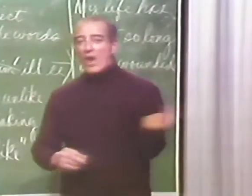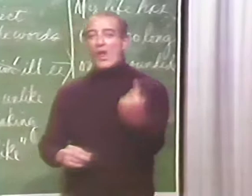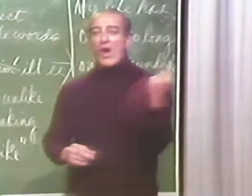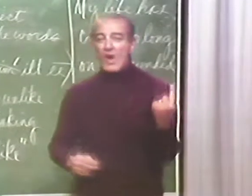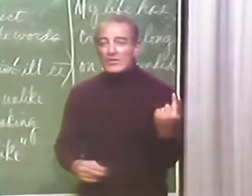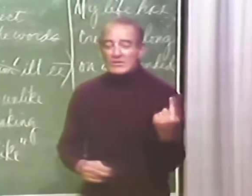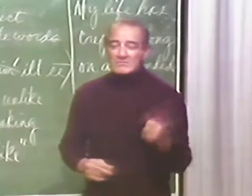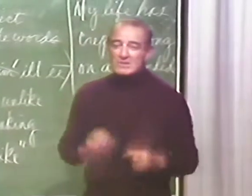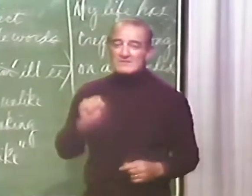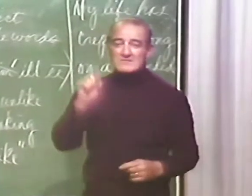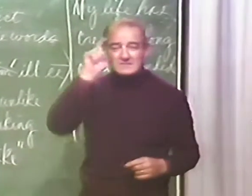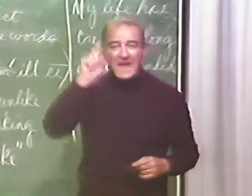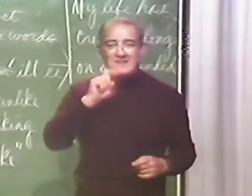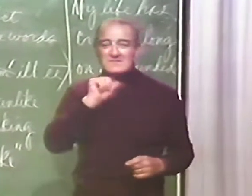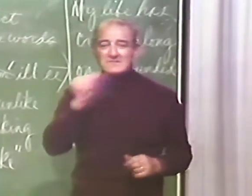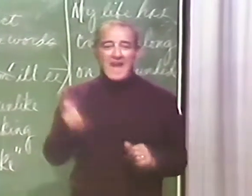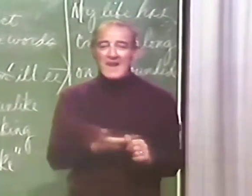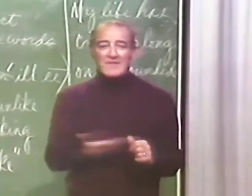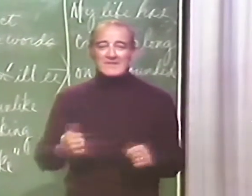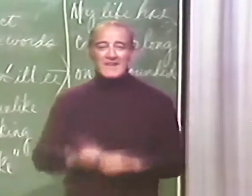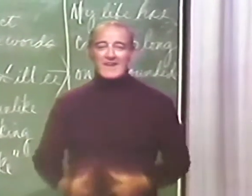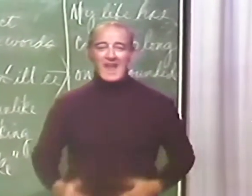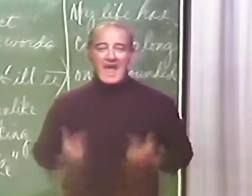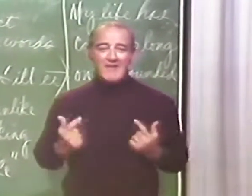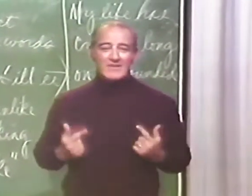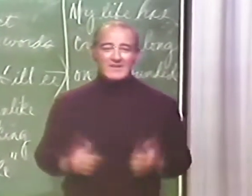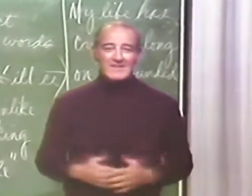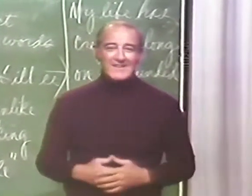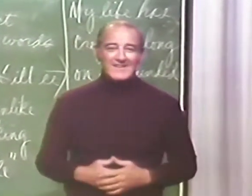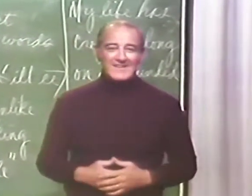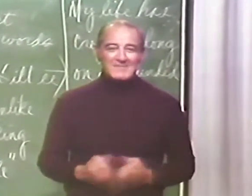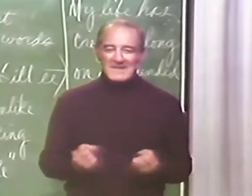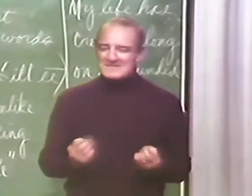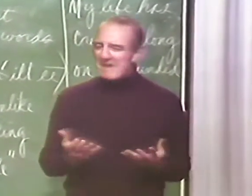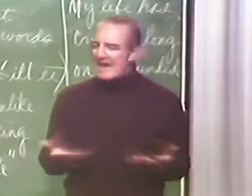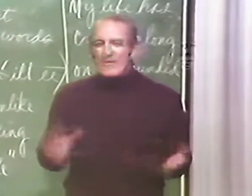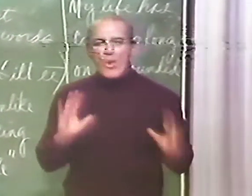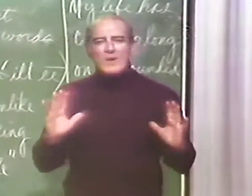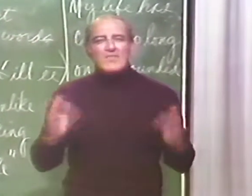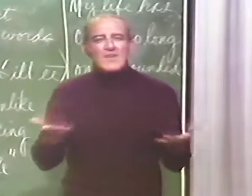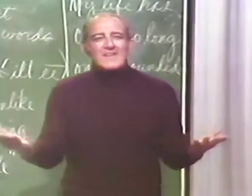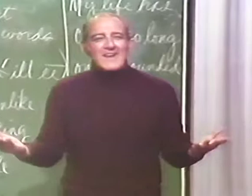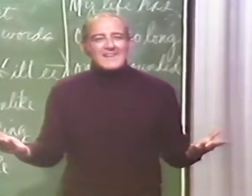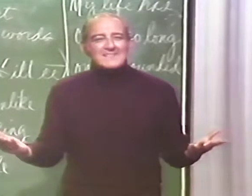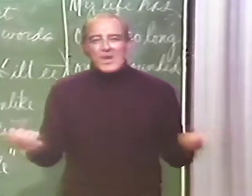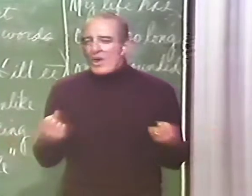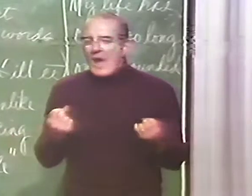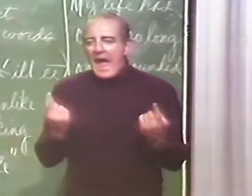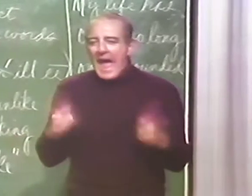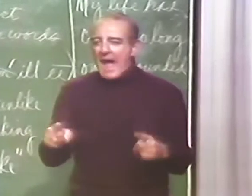YOU THINK OF SEX ALONE, BUT SEX IS NOT EVERYTHING IN LIFE.